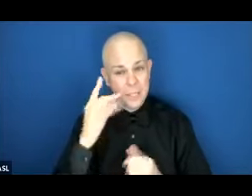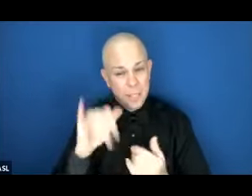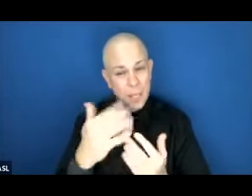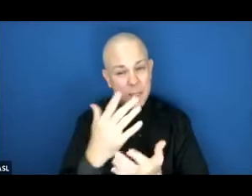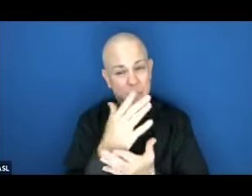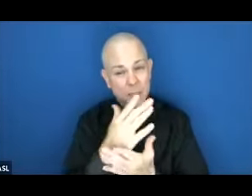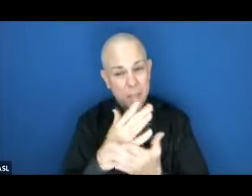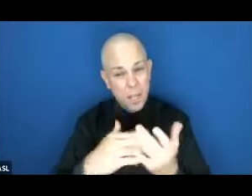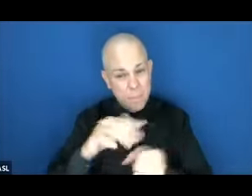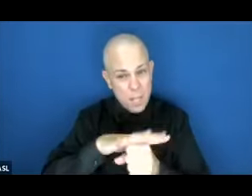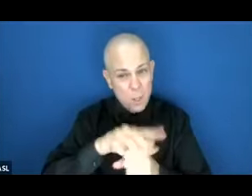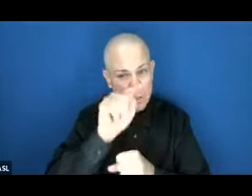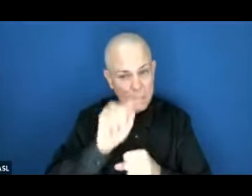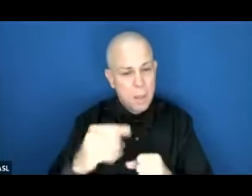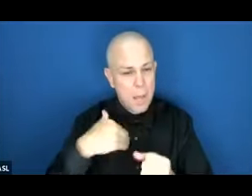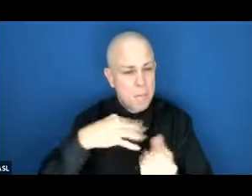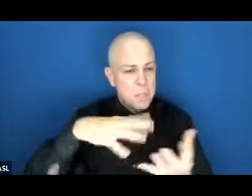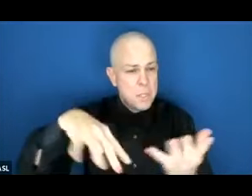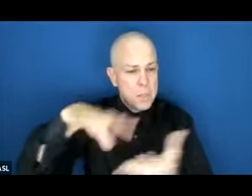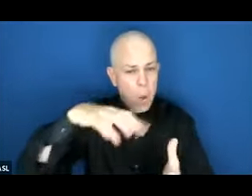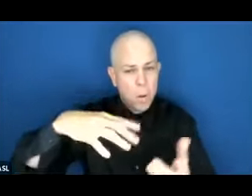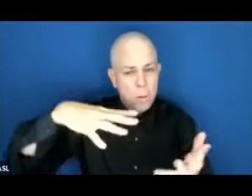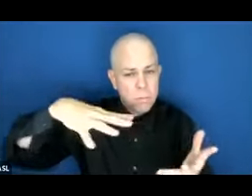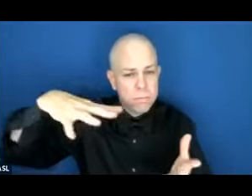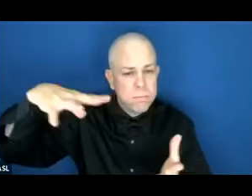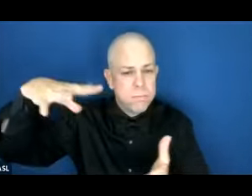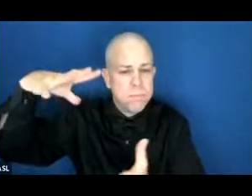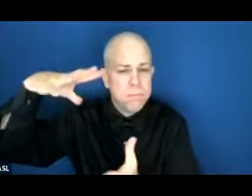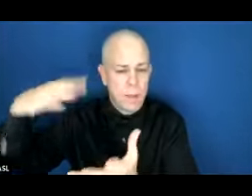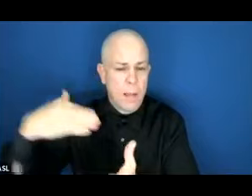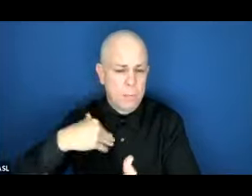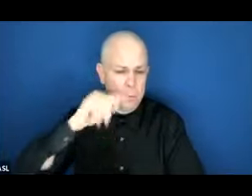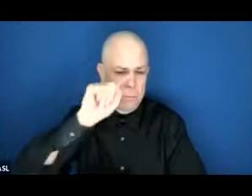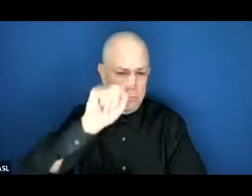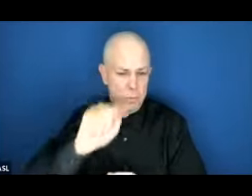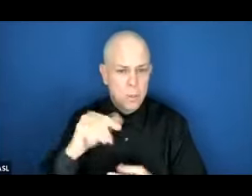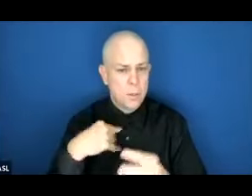uh we're keeping an eye on those and we're making sure that if there's a need